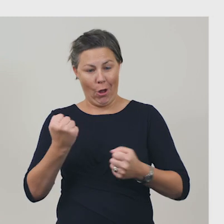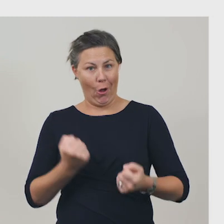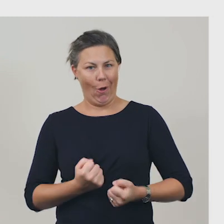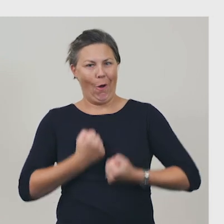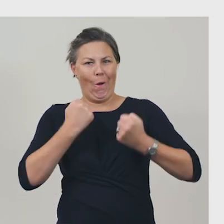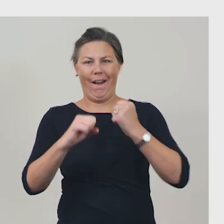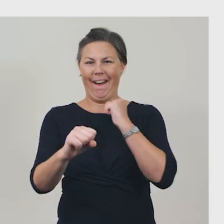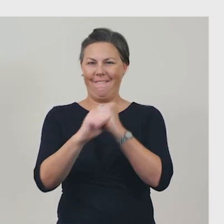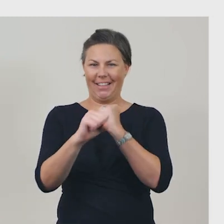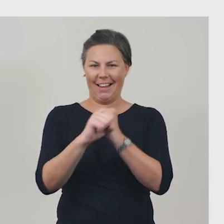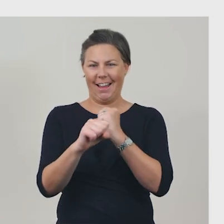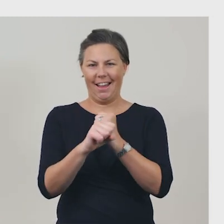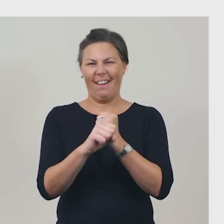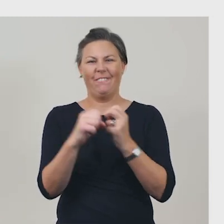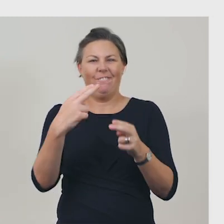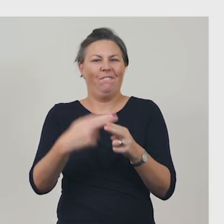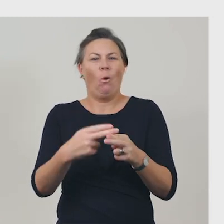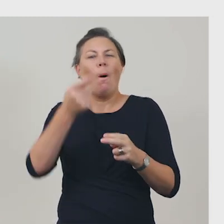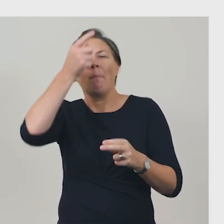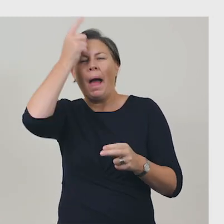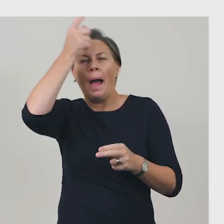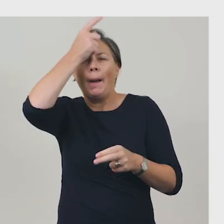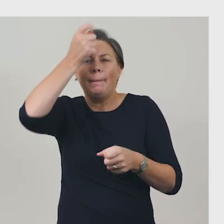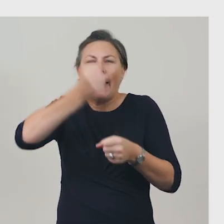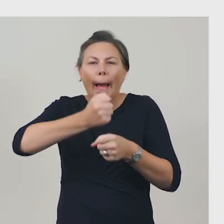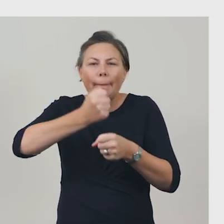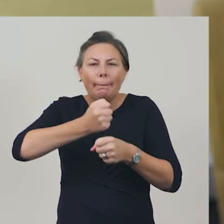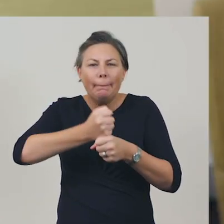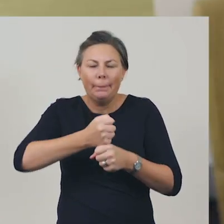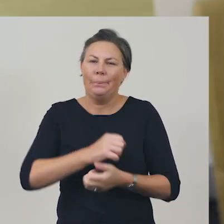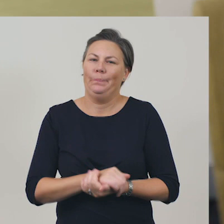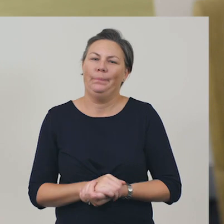for a new imaginary game. Sounds fun, doesn’t it?